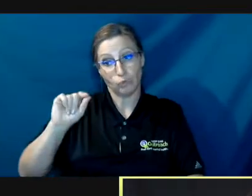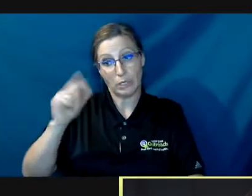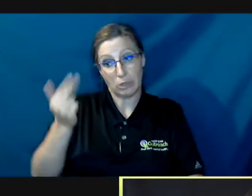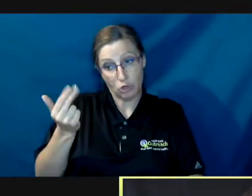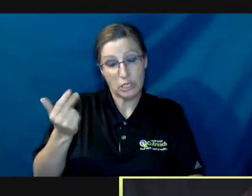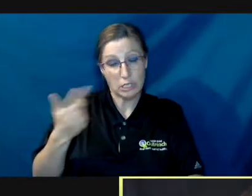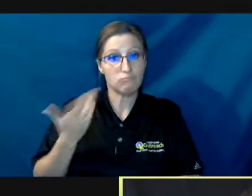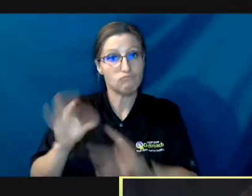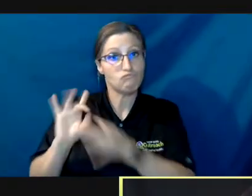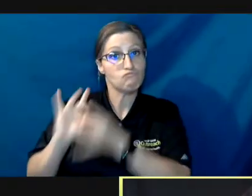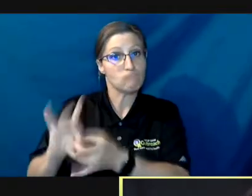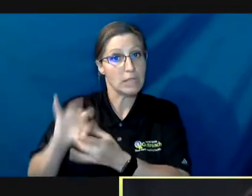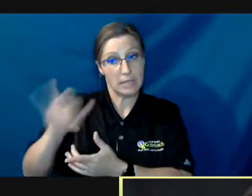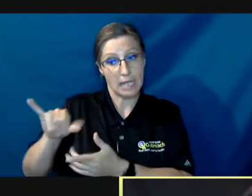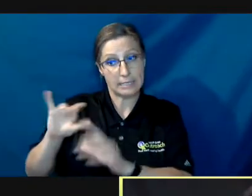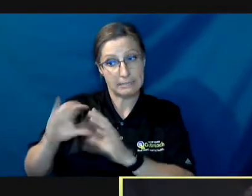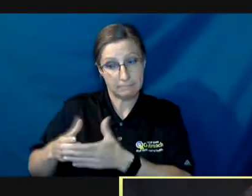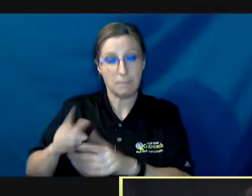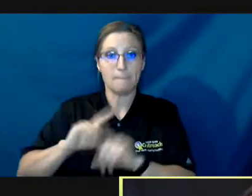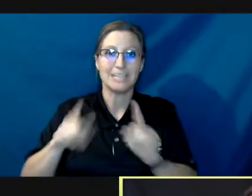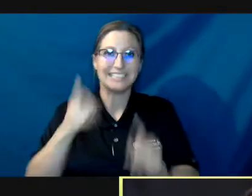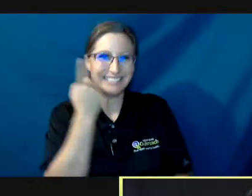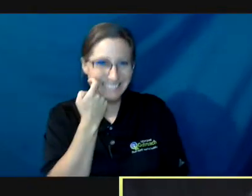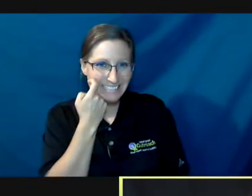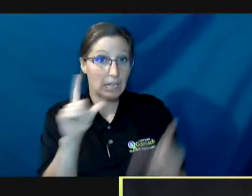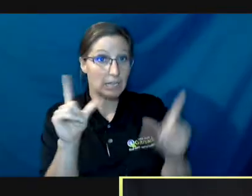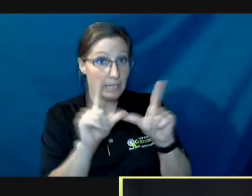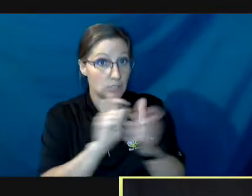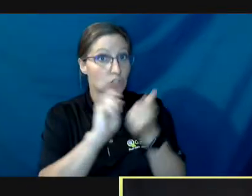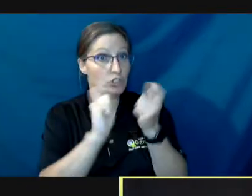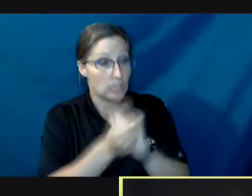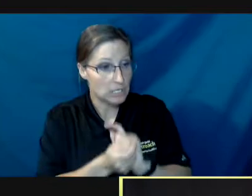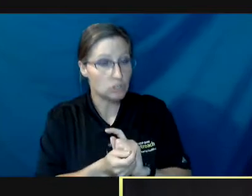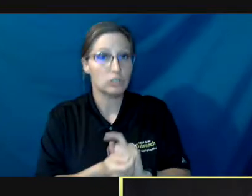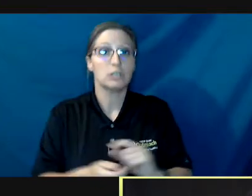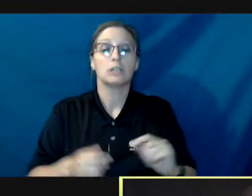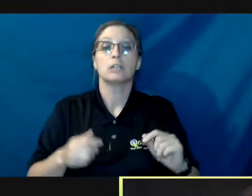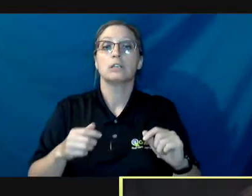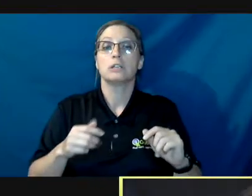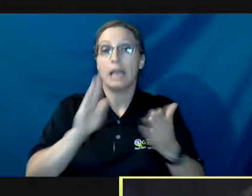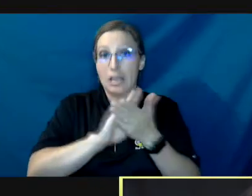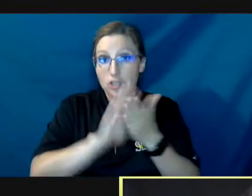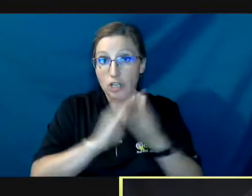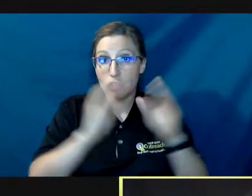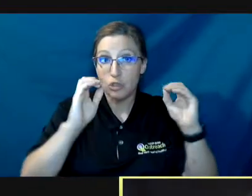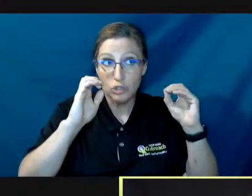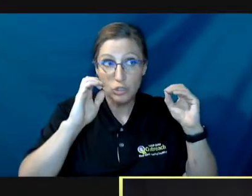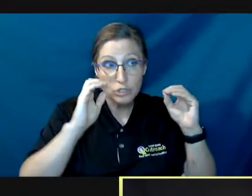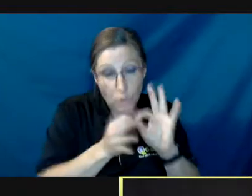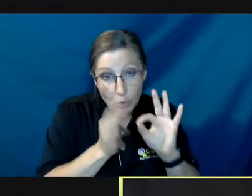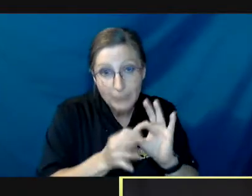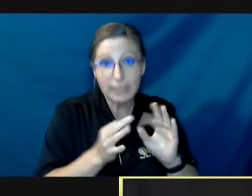But because of the recent licensure changes that educational interpreting has gone through and also, just the